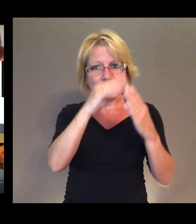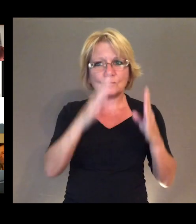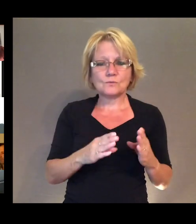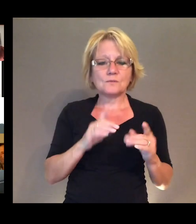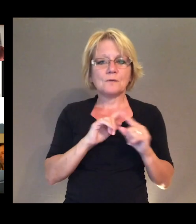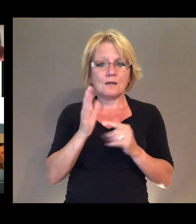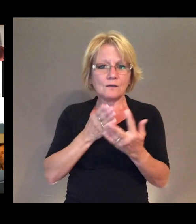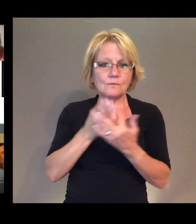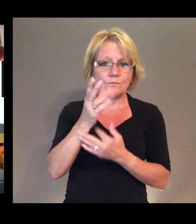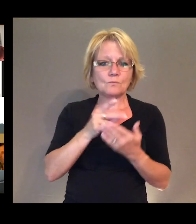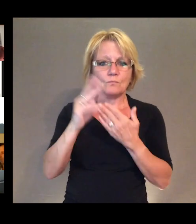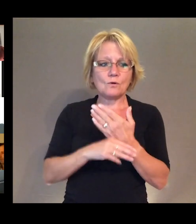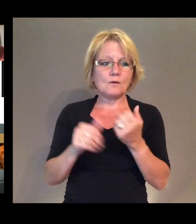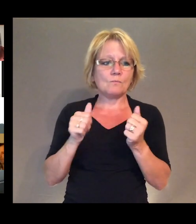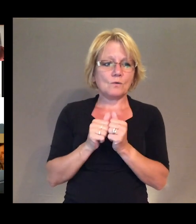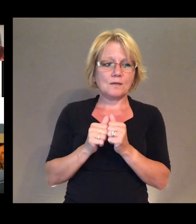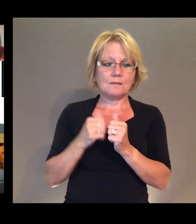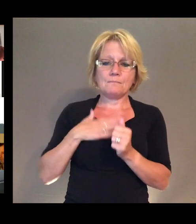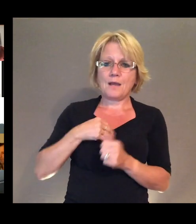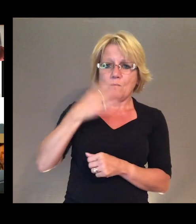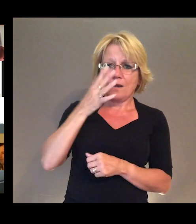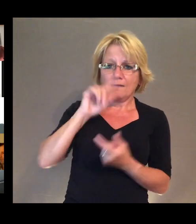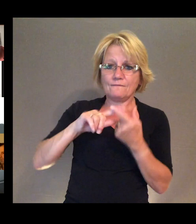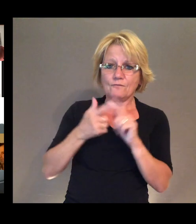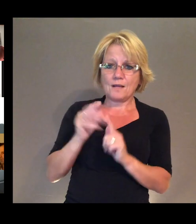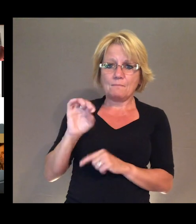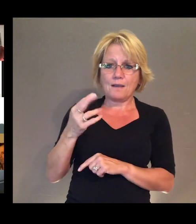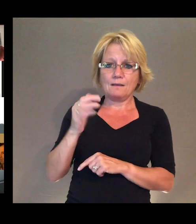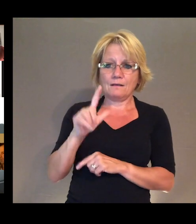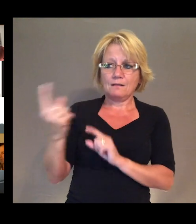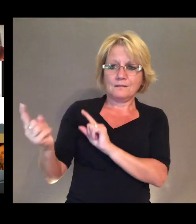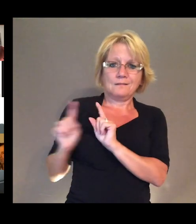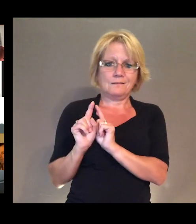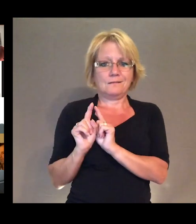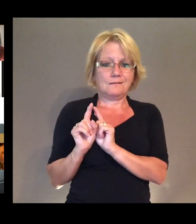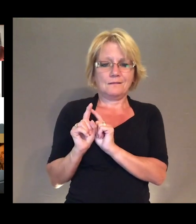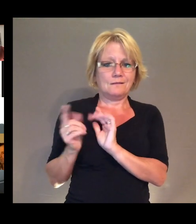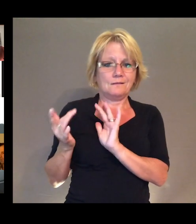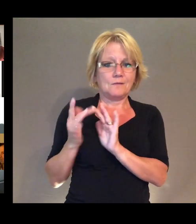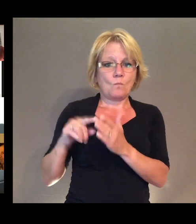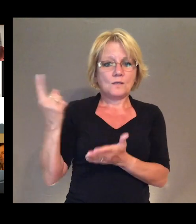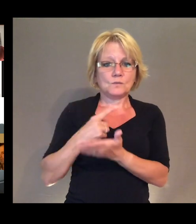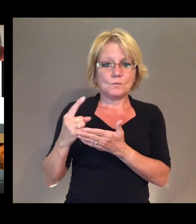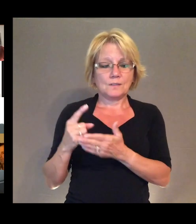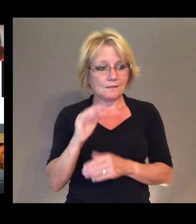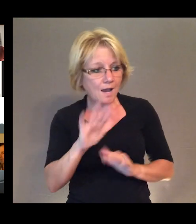in a way this my white friend, Michael, who would literally contact me once a week and say, Shannon, how are you doing?